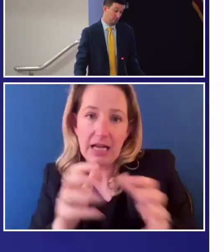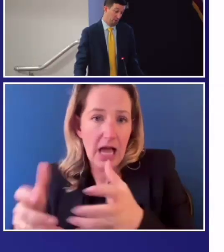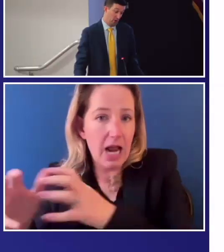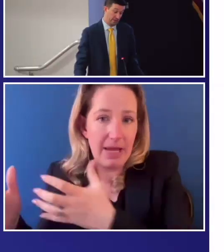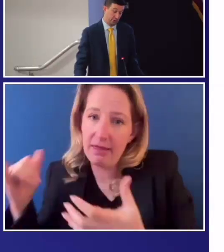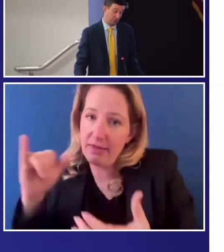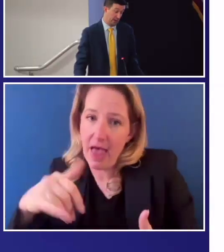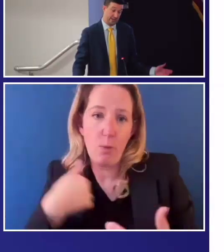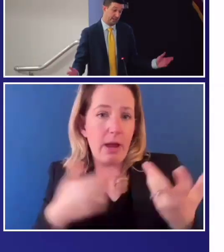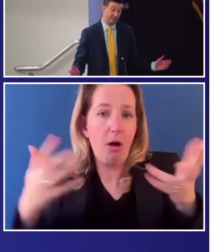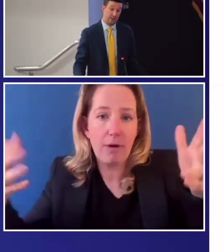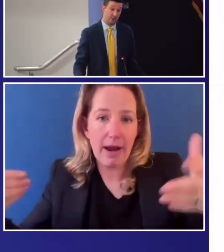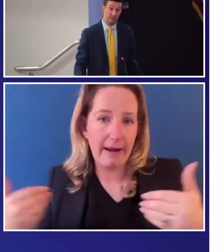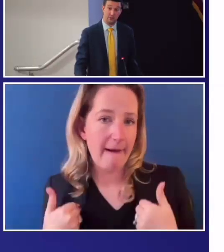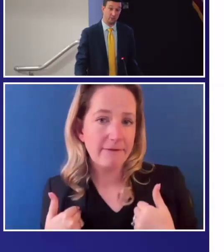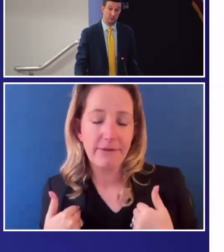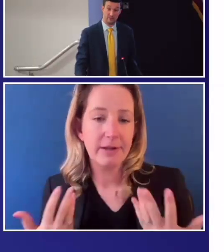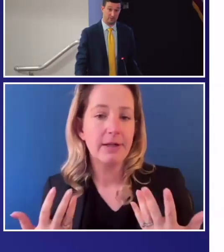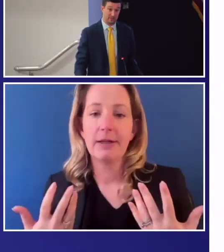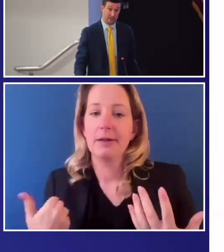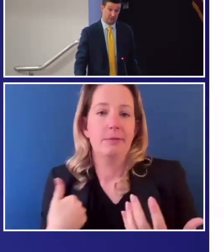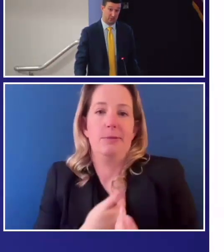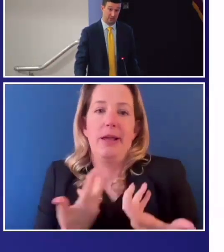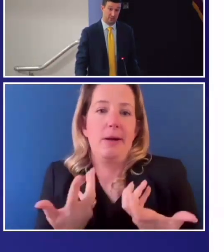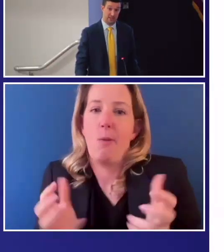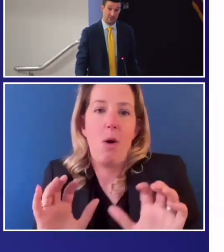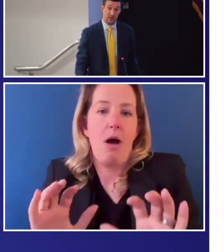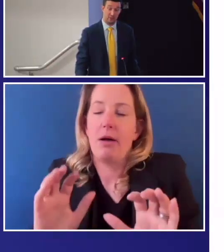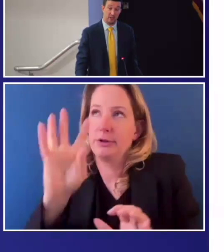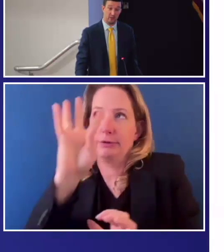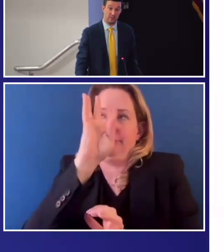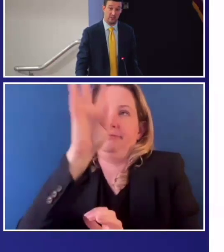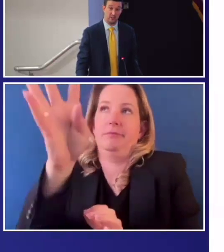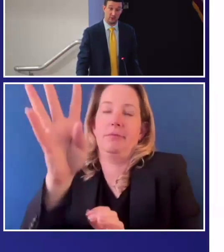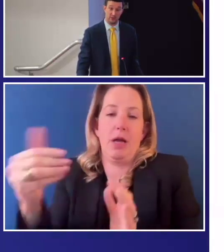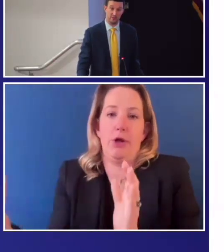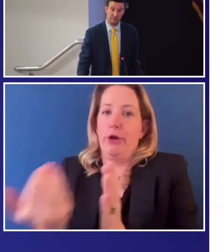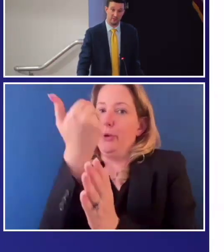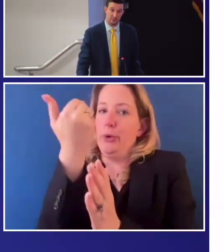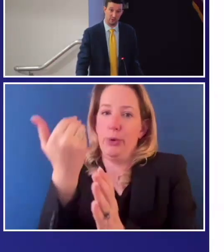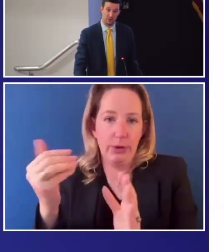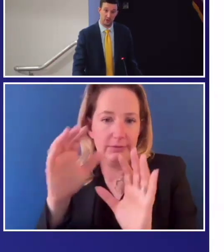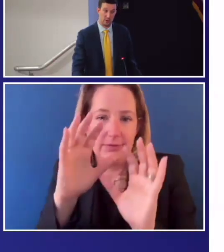barring creating an entirely new or different taxonomy. I don't see an alternative to this approach.